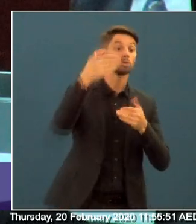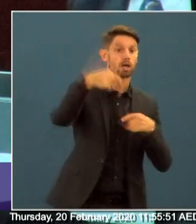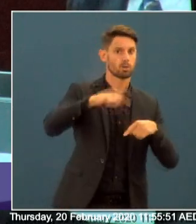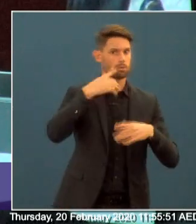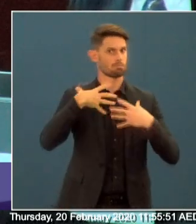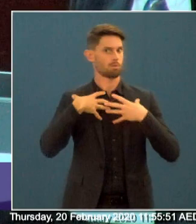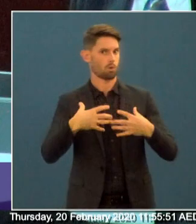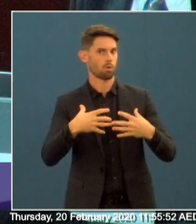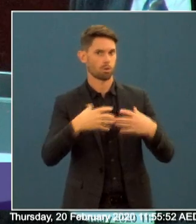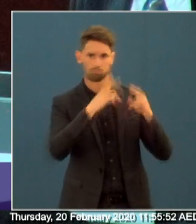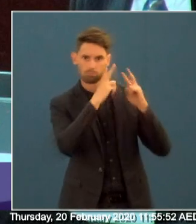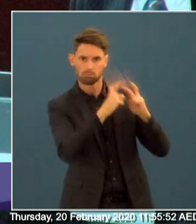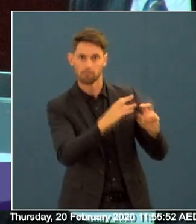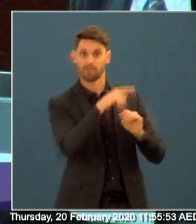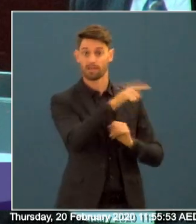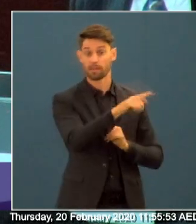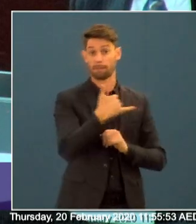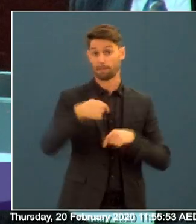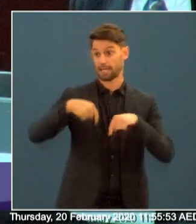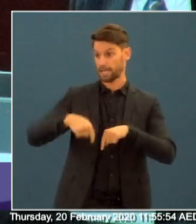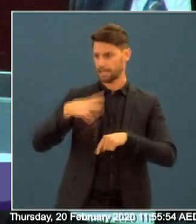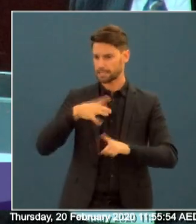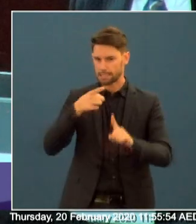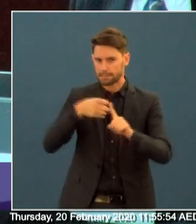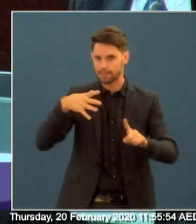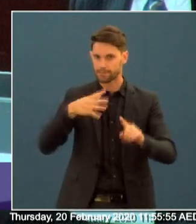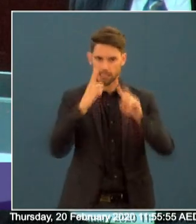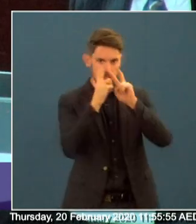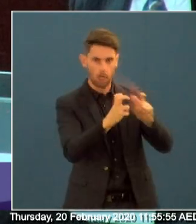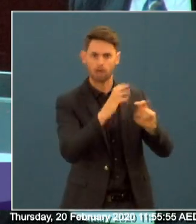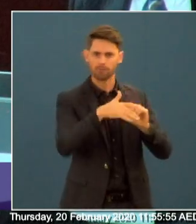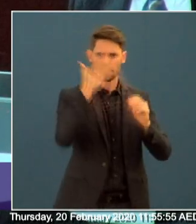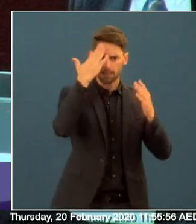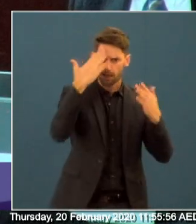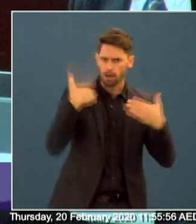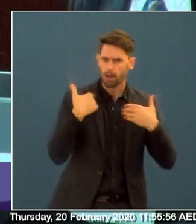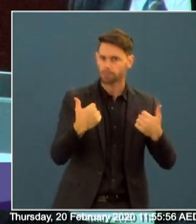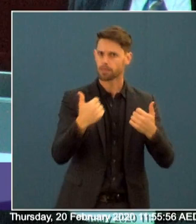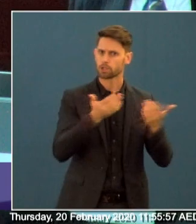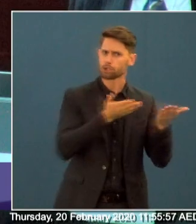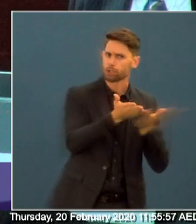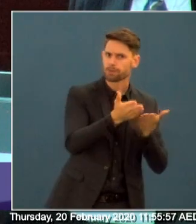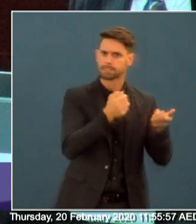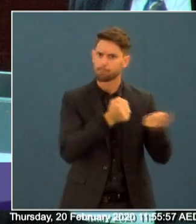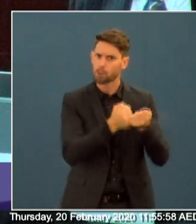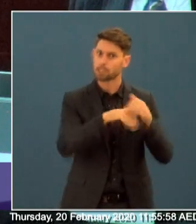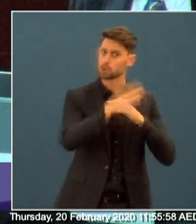And this might be an area where the Royal Commission needs to make some further inquiries. Yes. Thank you. The purpose of this hearing is health.